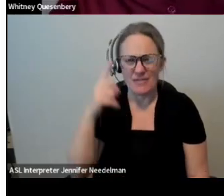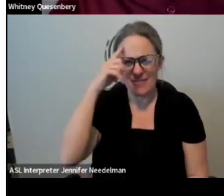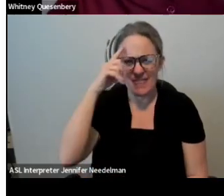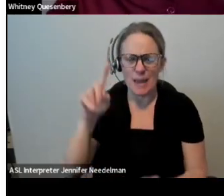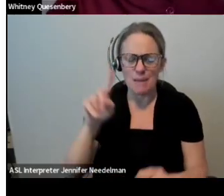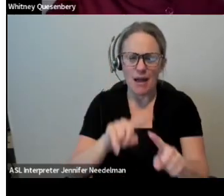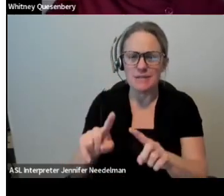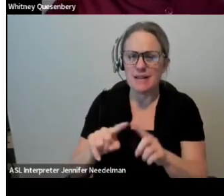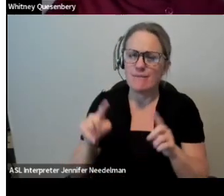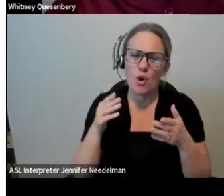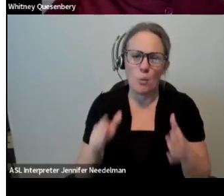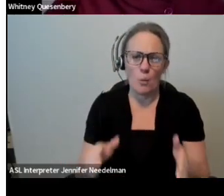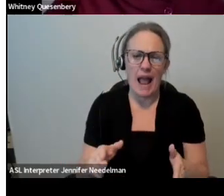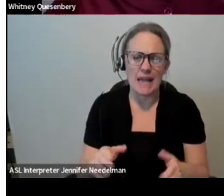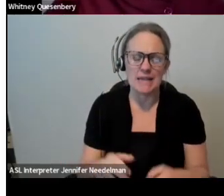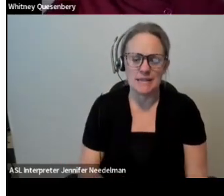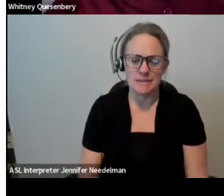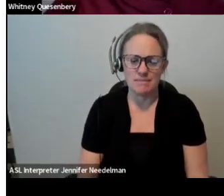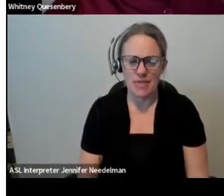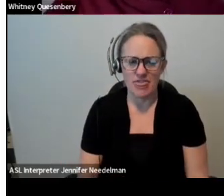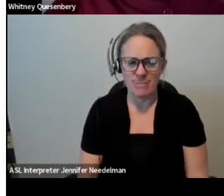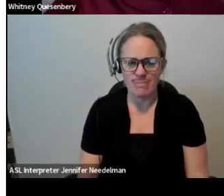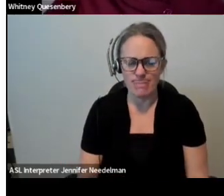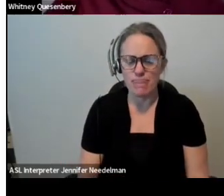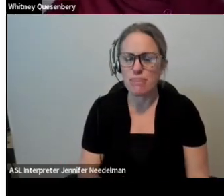to think about this and, and who you want to include.